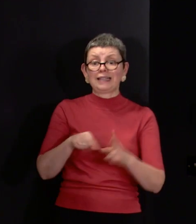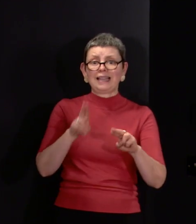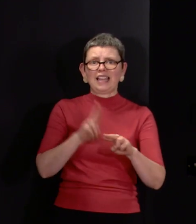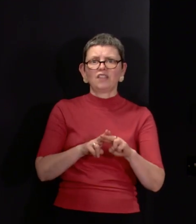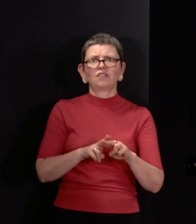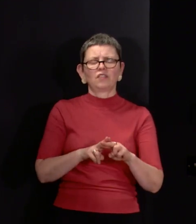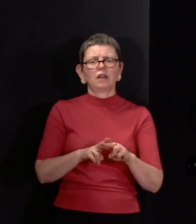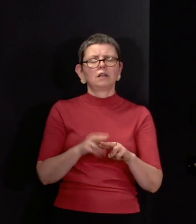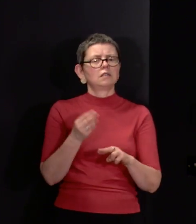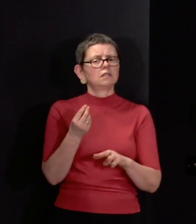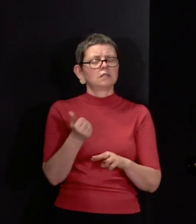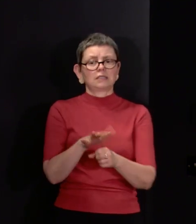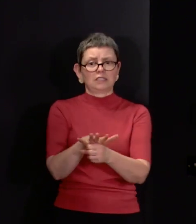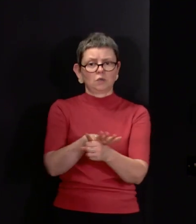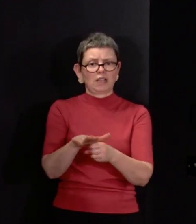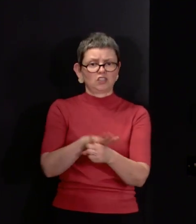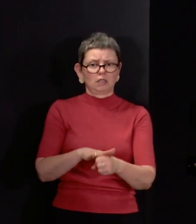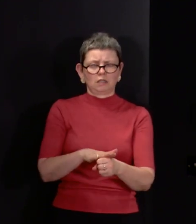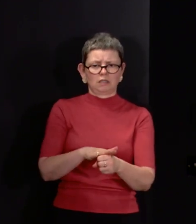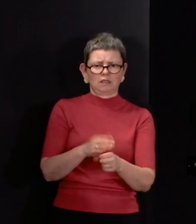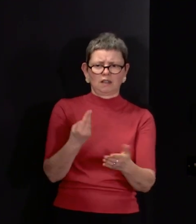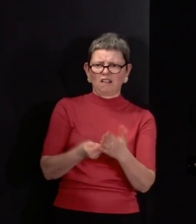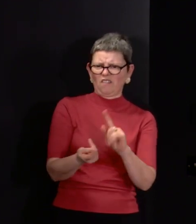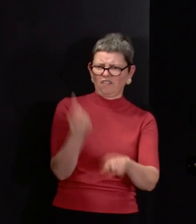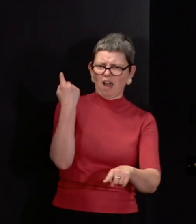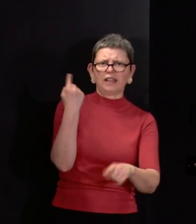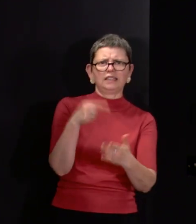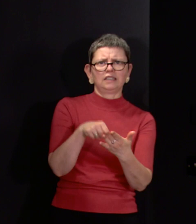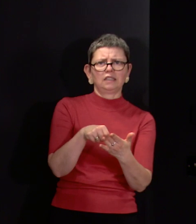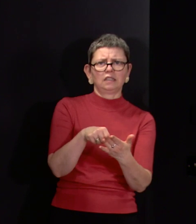circumstances where somebody has been issued with a fixed penalty notice in circumstances